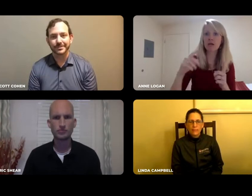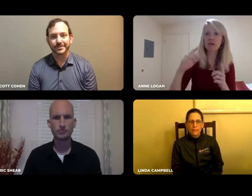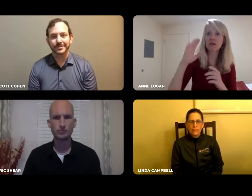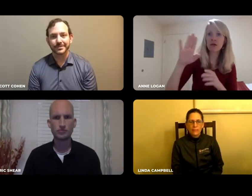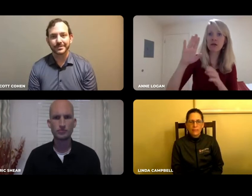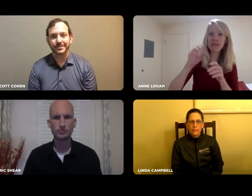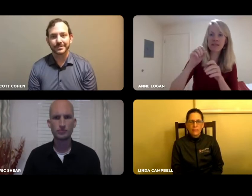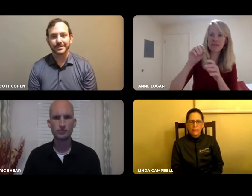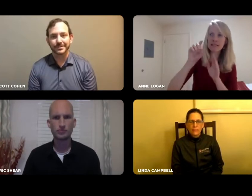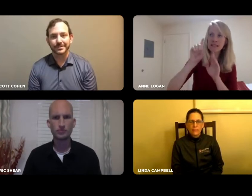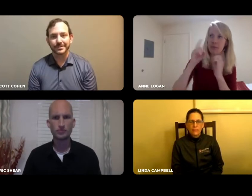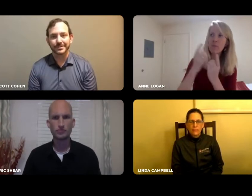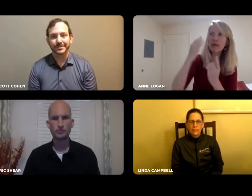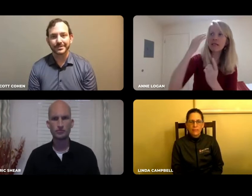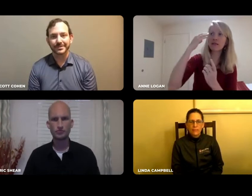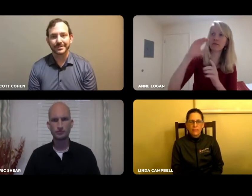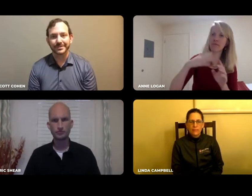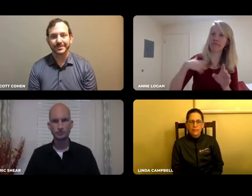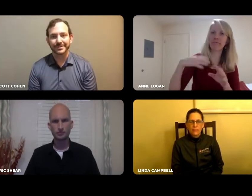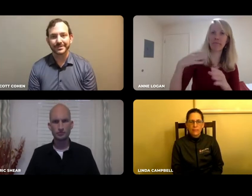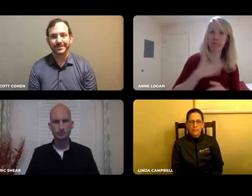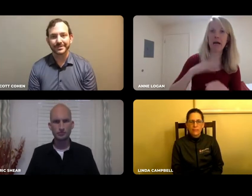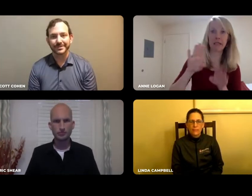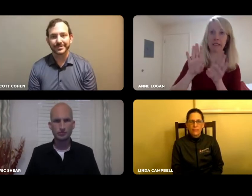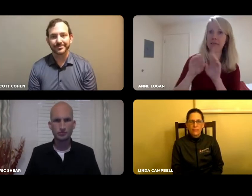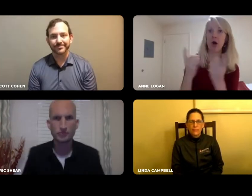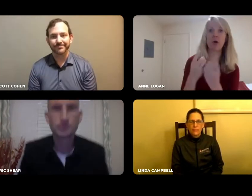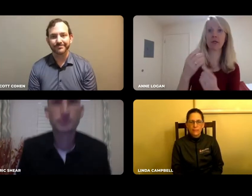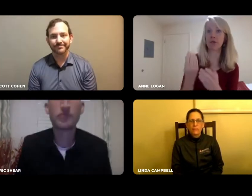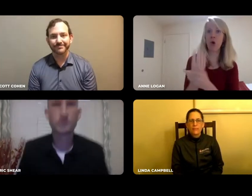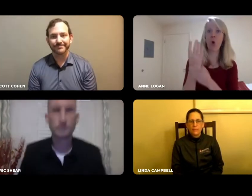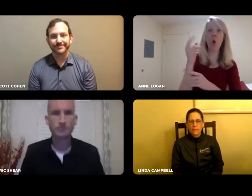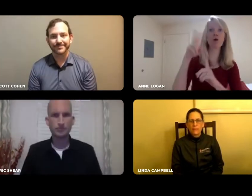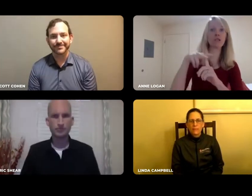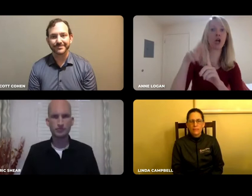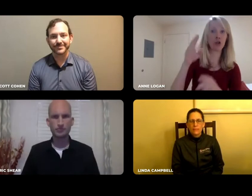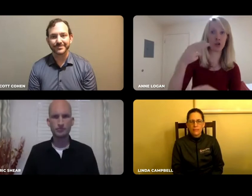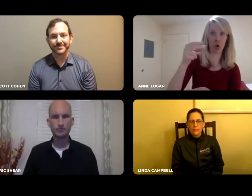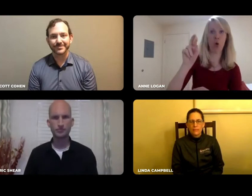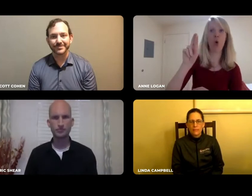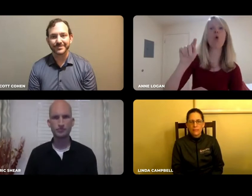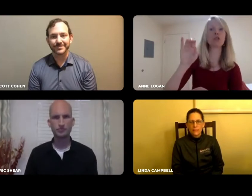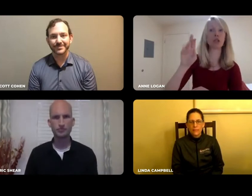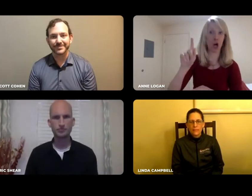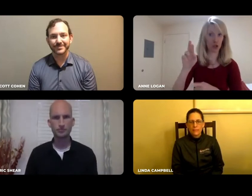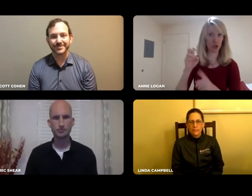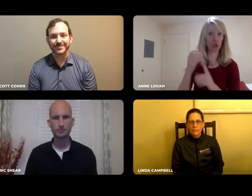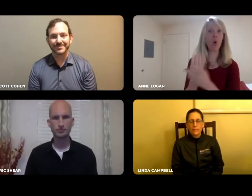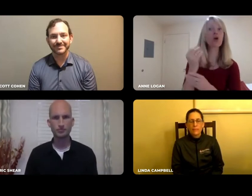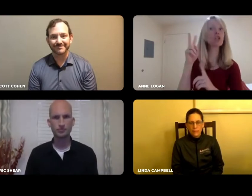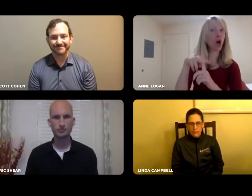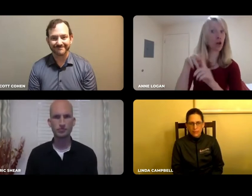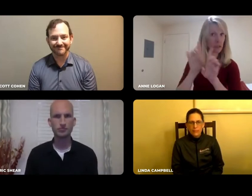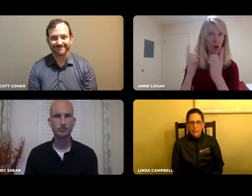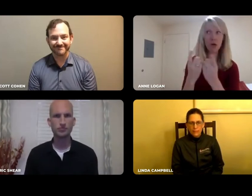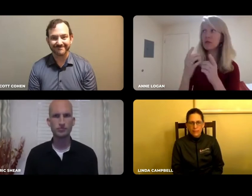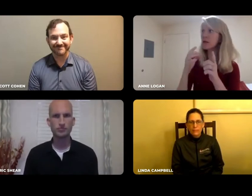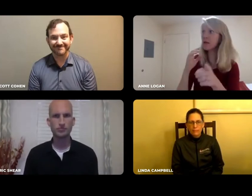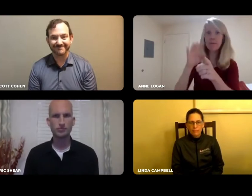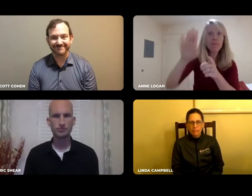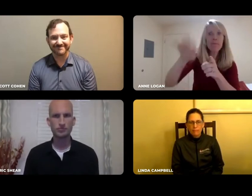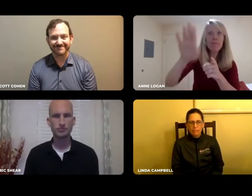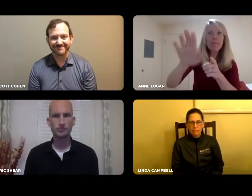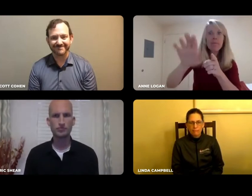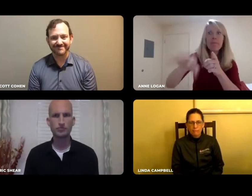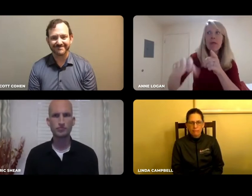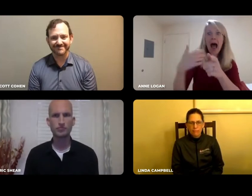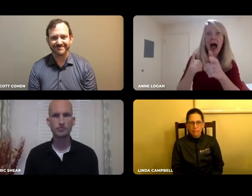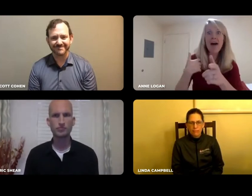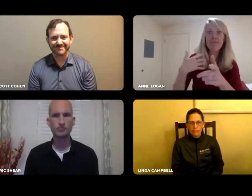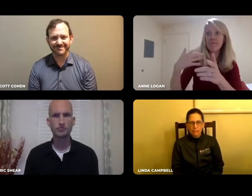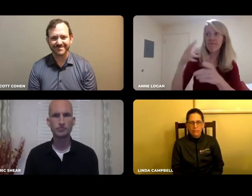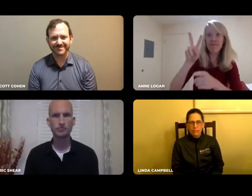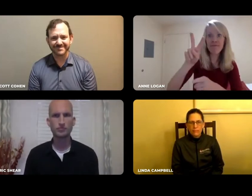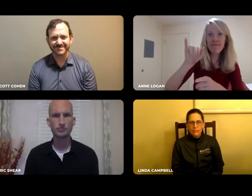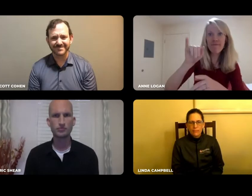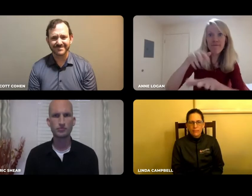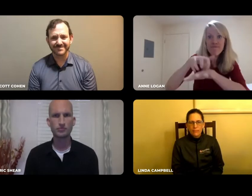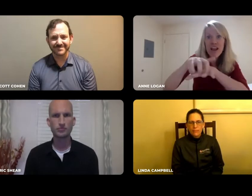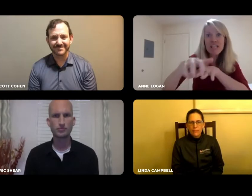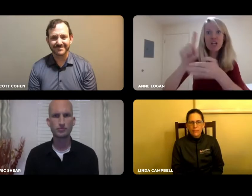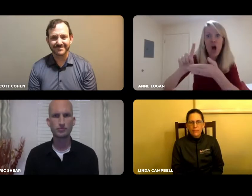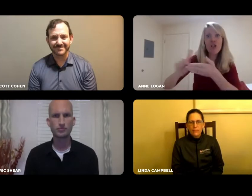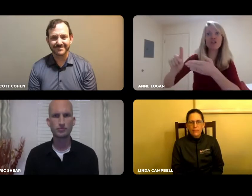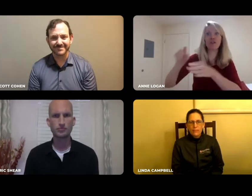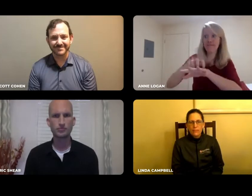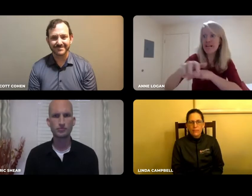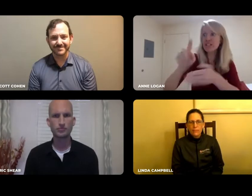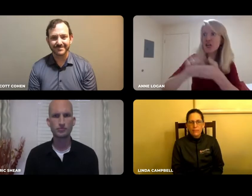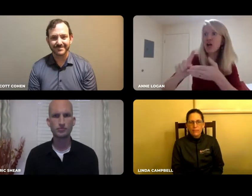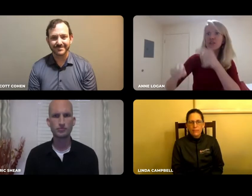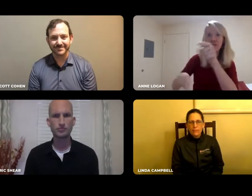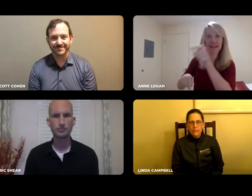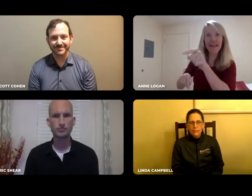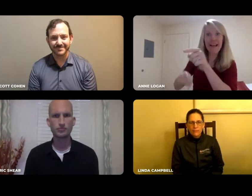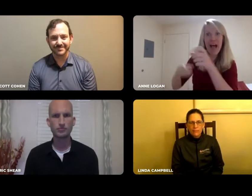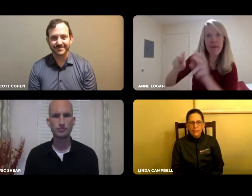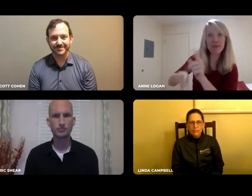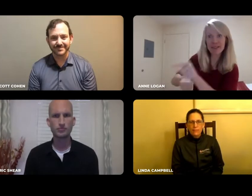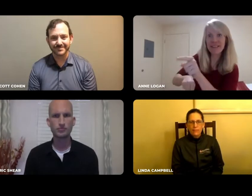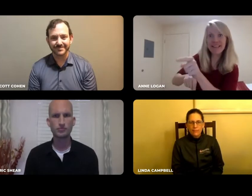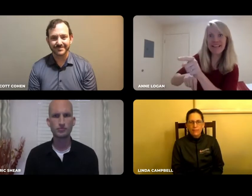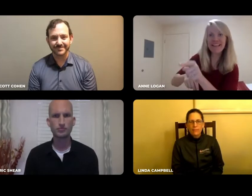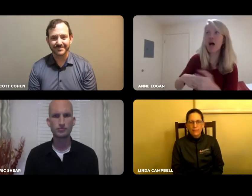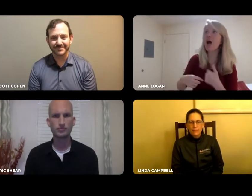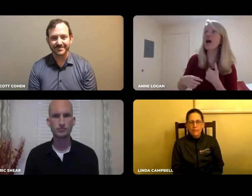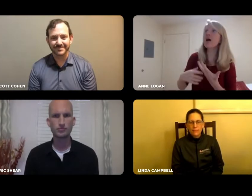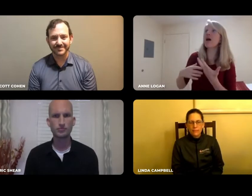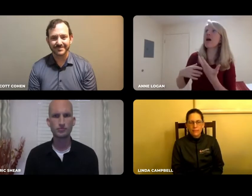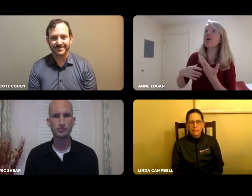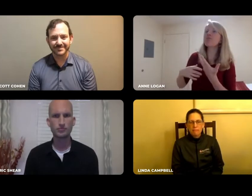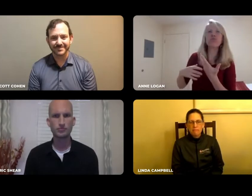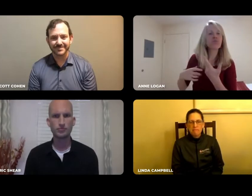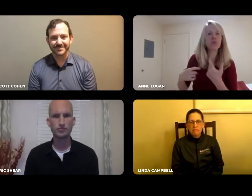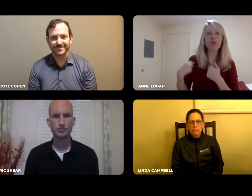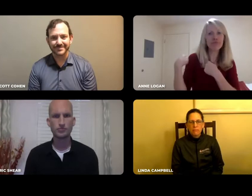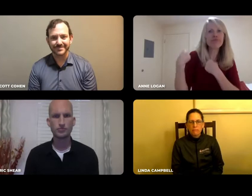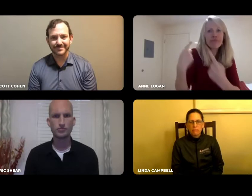But my Horticulture Department told me about the Viticulture opportunity